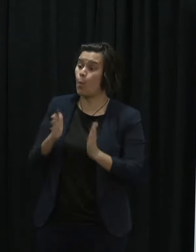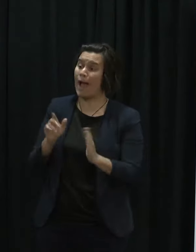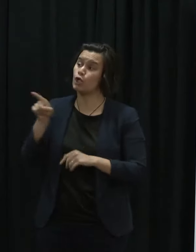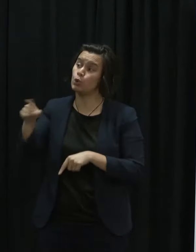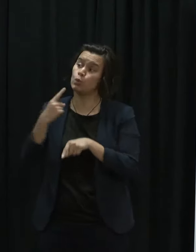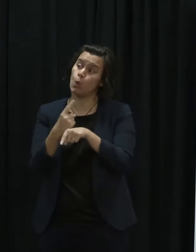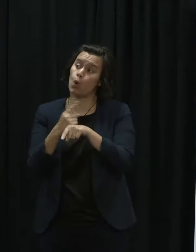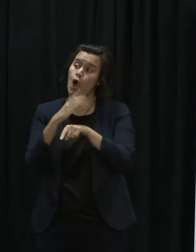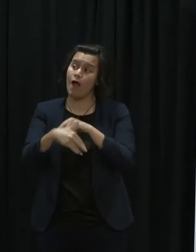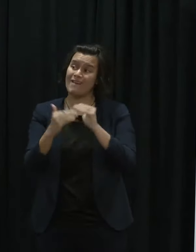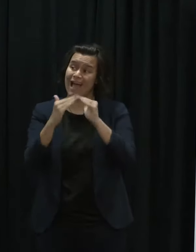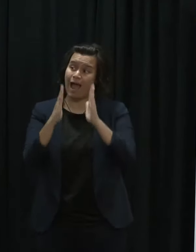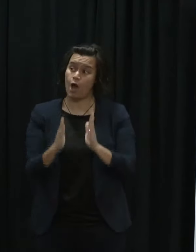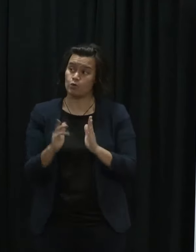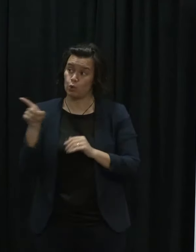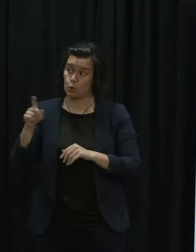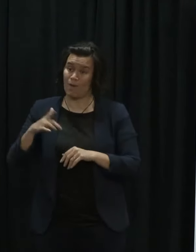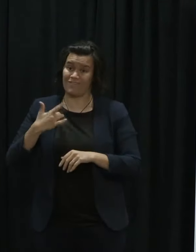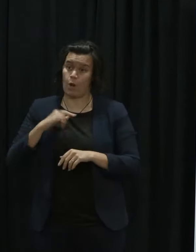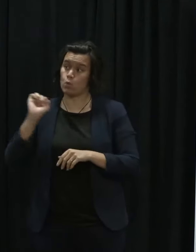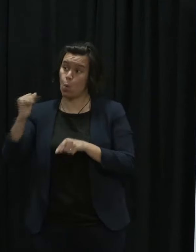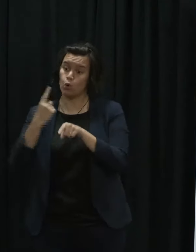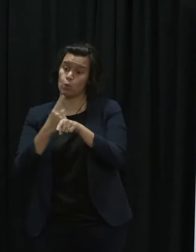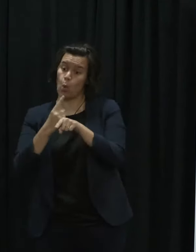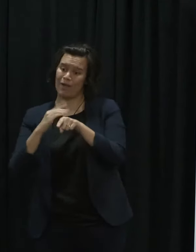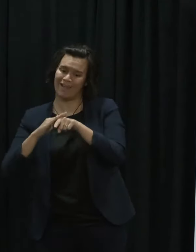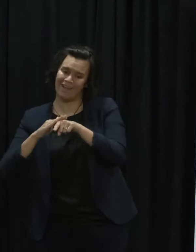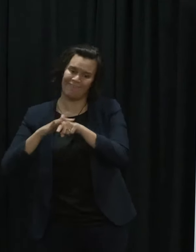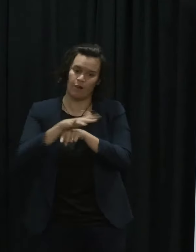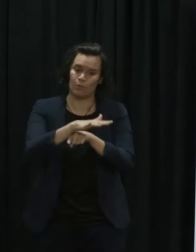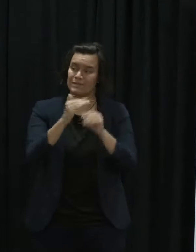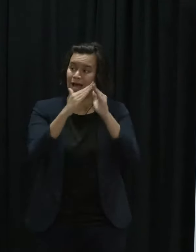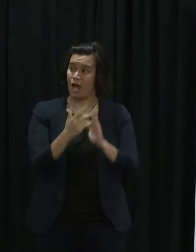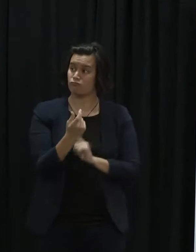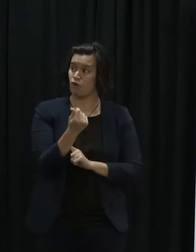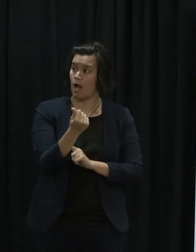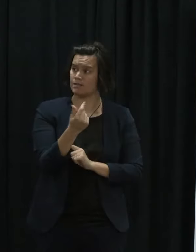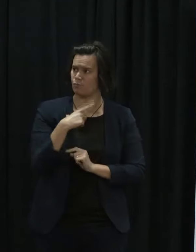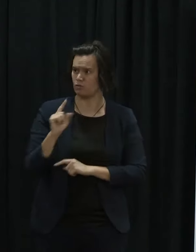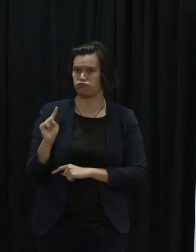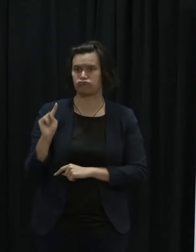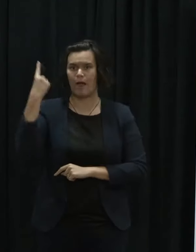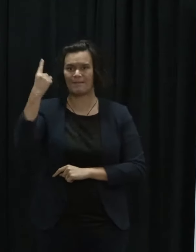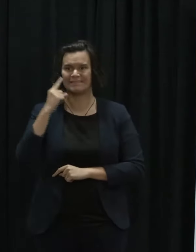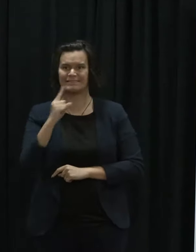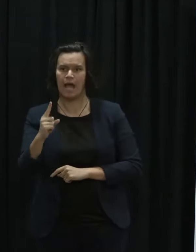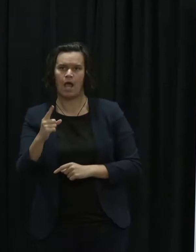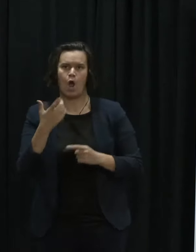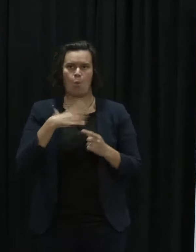by that. Do you think your position